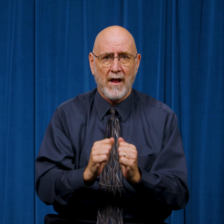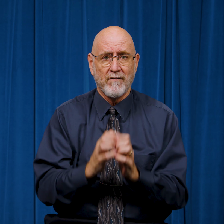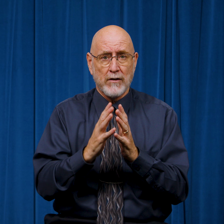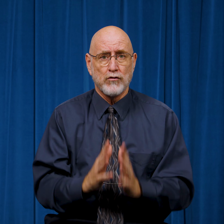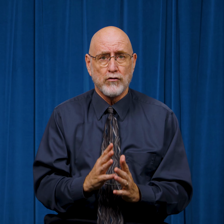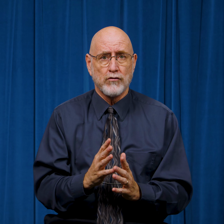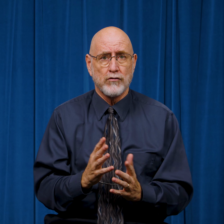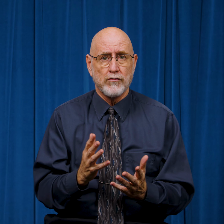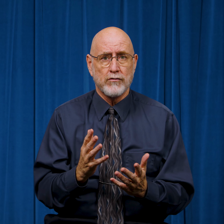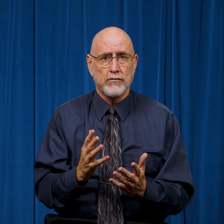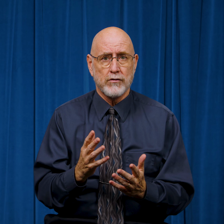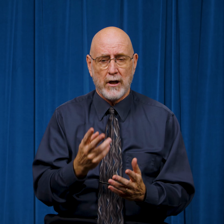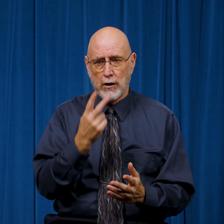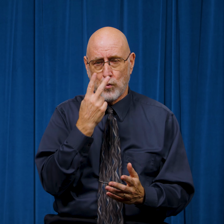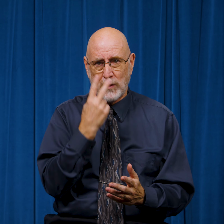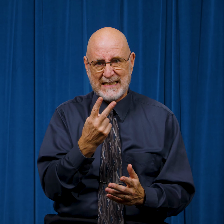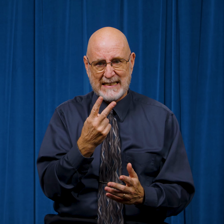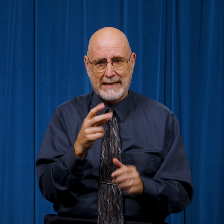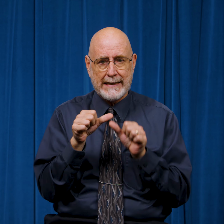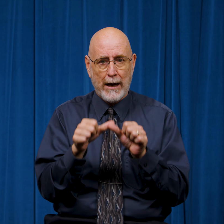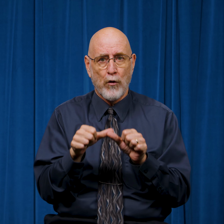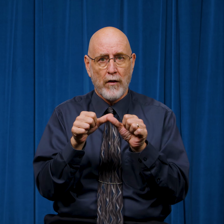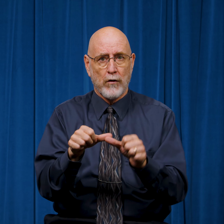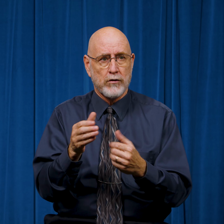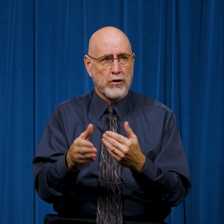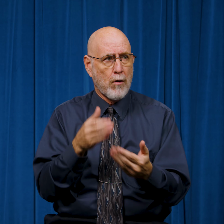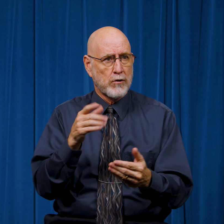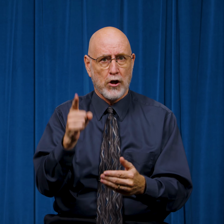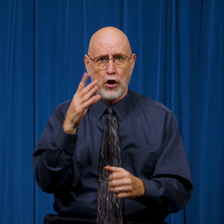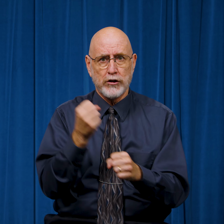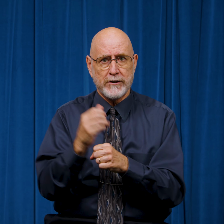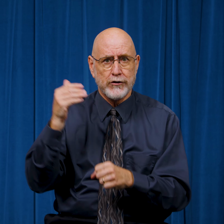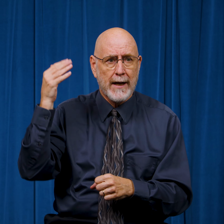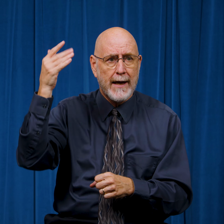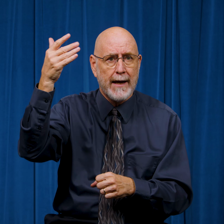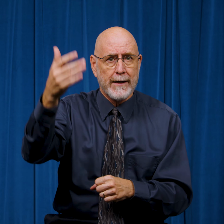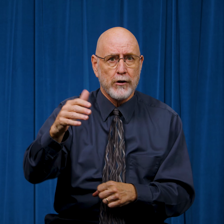and we see carried through to nearly 100 years later in Lincoln's day.